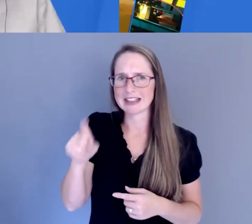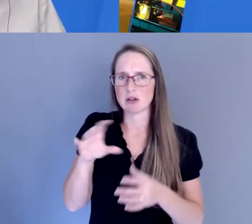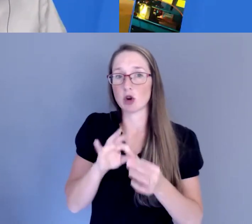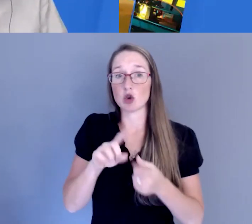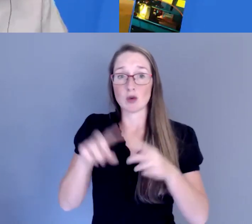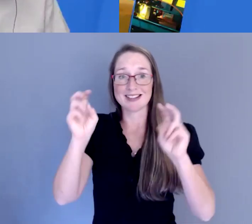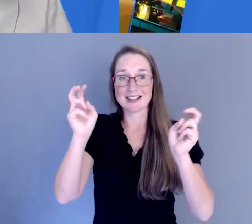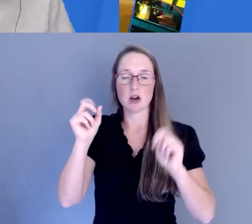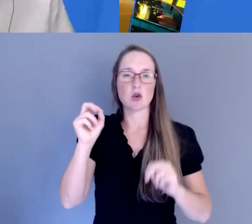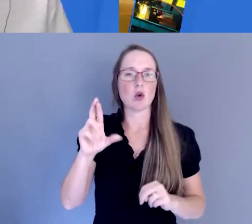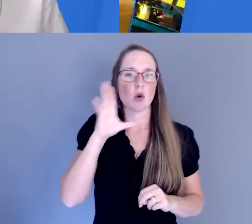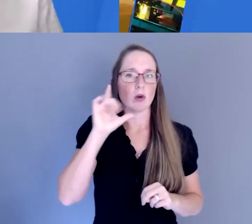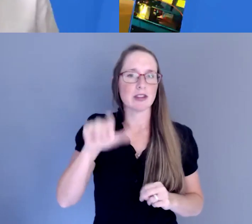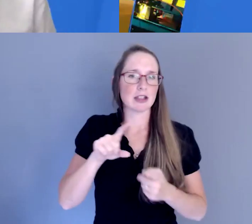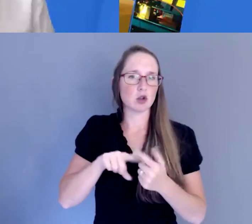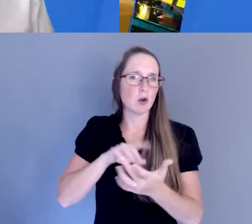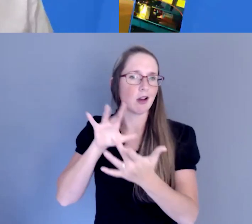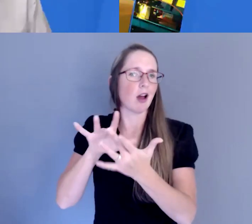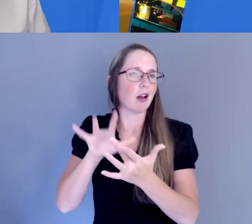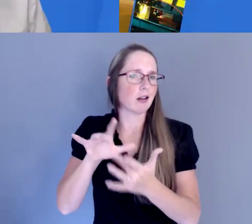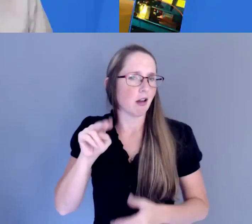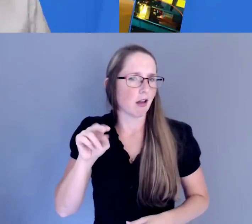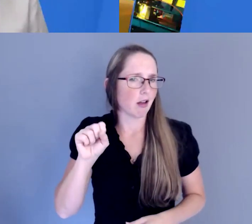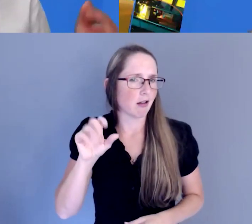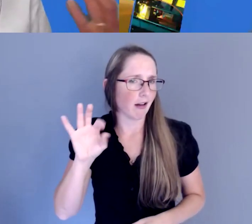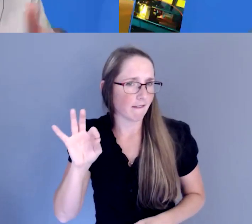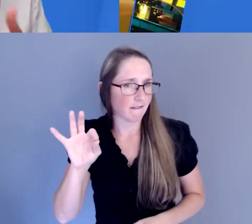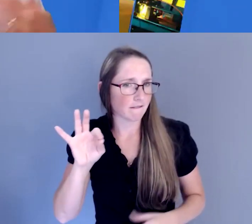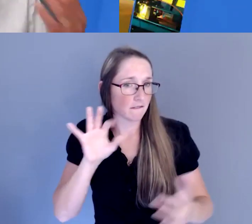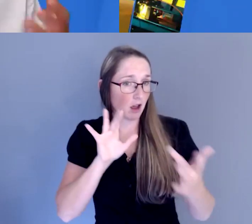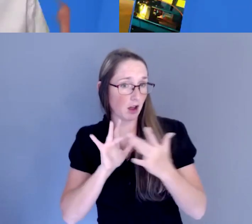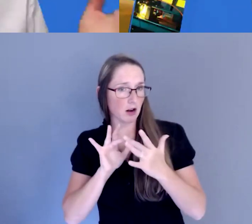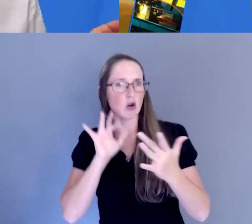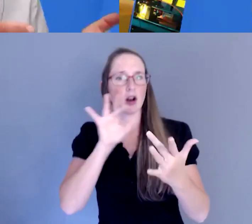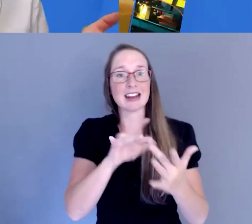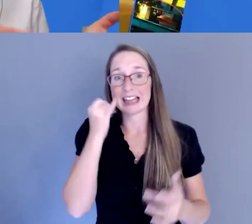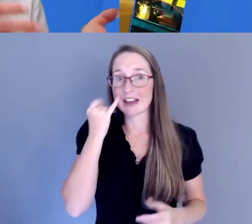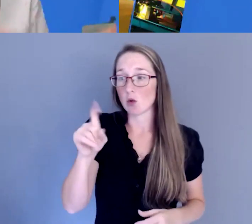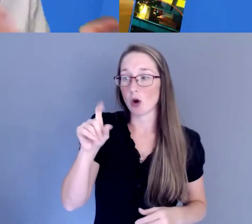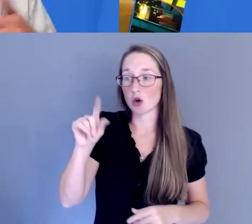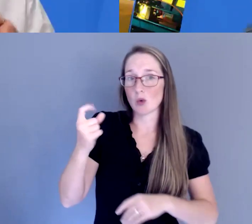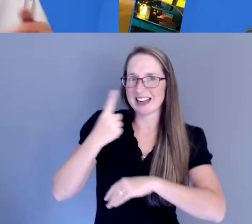or will they need to contact NSF? If that 120 day window has passed.